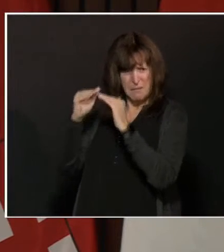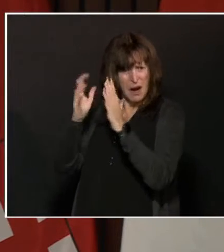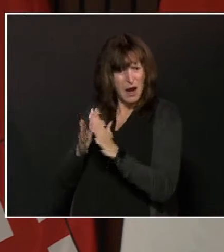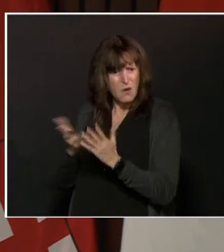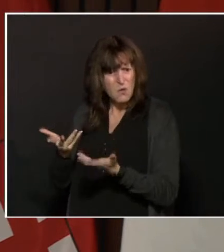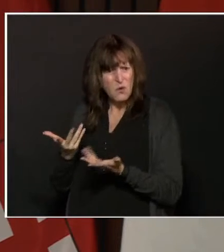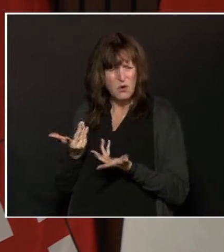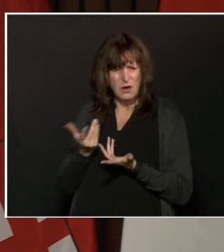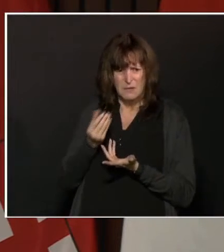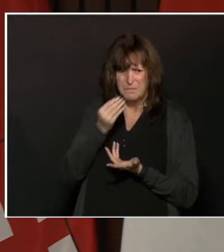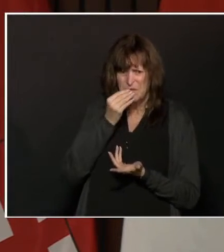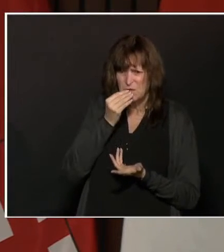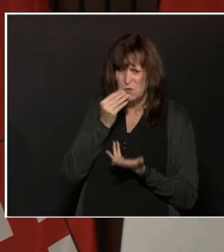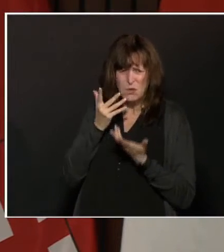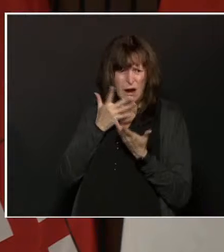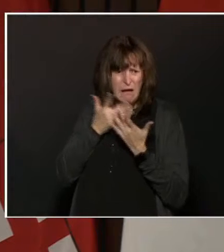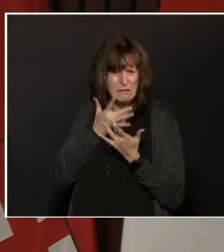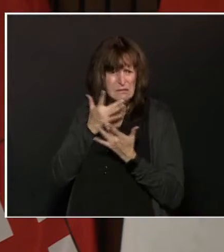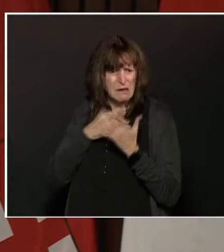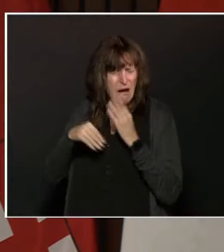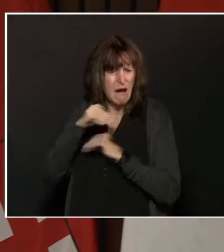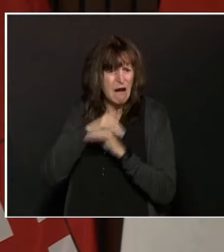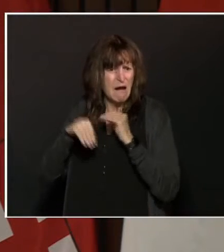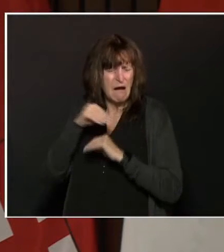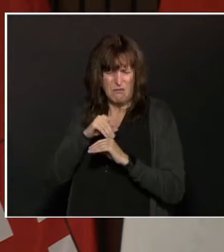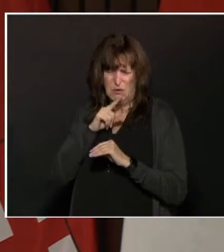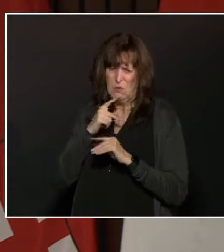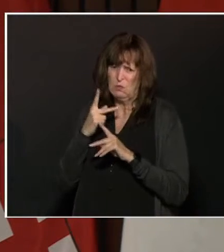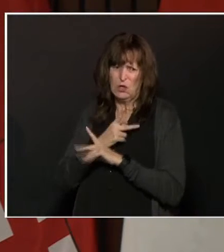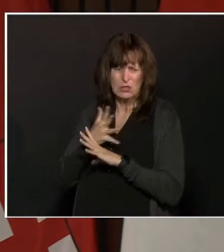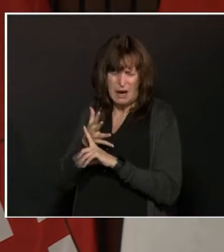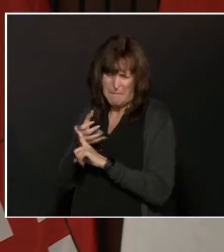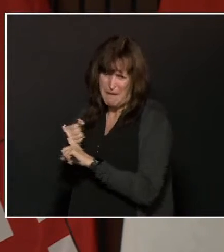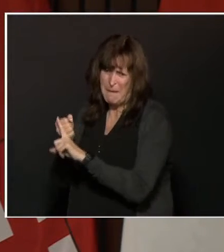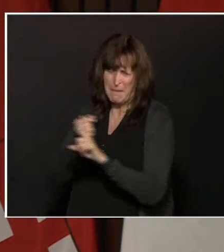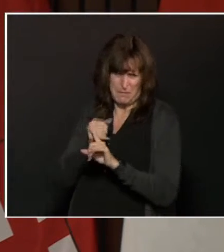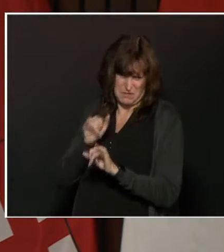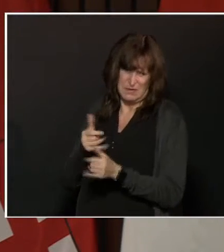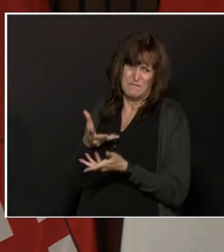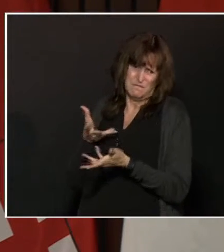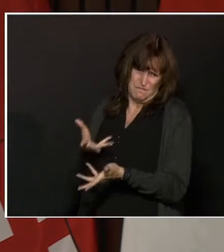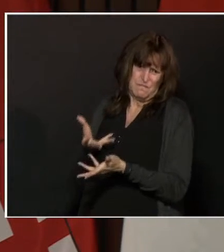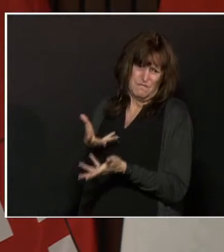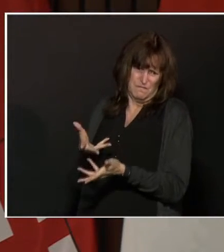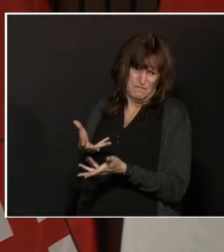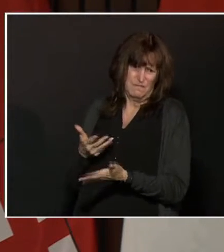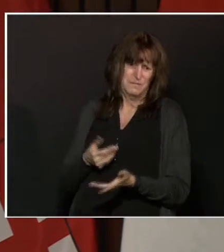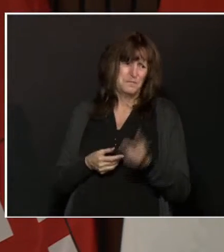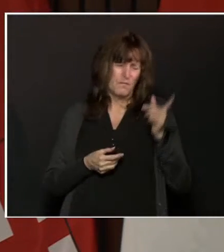WILLITS HIGH PERCENTAGE OF PEOPLE NEEDING TO WORK IN PEOPLE NEEDING TO WORK IN THIS TYPE PEOPLE NEEDING TO WORK IN THIS TYPE OF PEOPLE NEEDING TO WORK IN THIS TYPE OF ESSENTIAL PEOPLE NEEDING TO WORK IN THIS TYPE OF ESSENTIAL WORK TYPE OF ESSENTIAL WORK YOU'LL ACTUALLY SEE